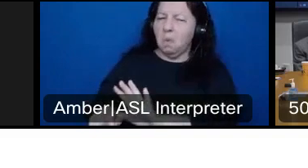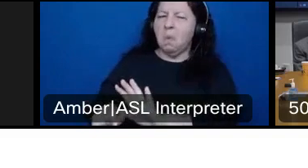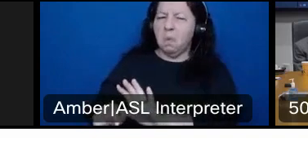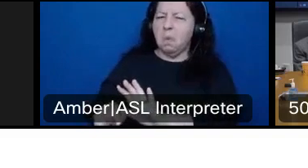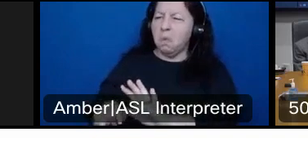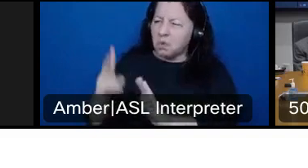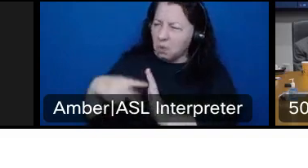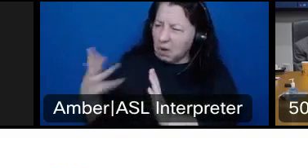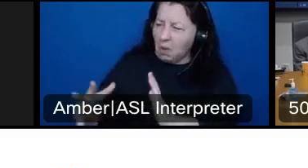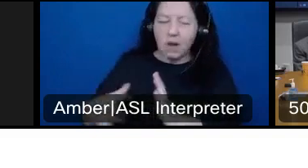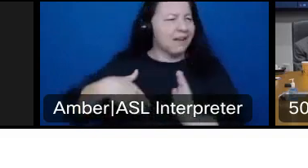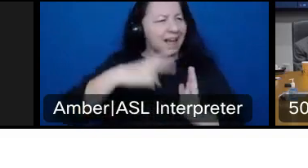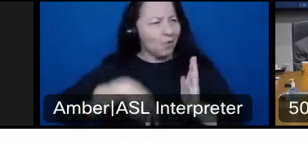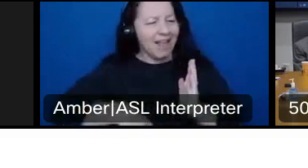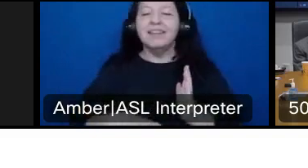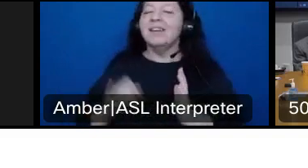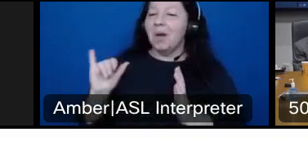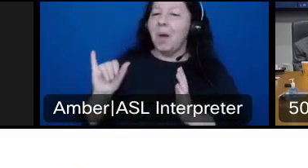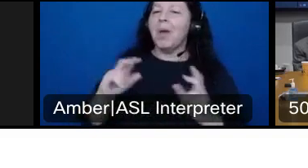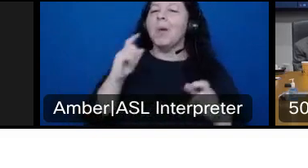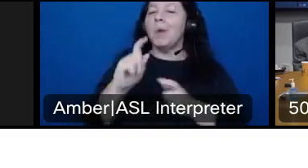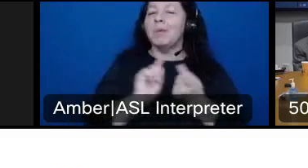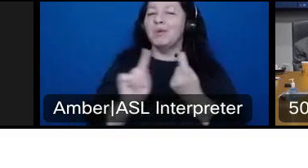Yeah, I haven't heard, Ah, let let let, let's have that opinion what I read it.